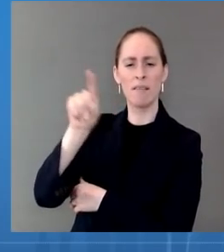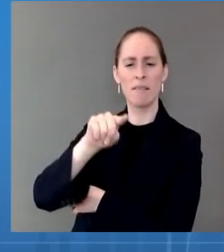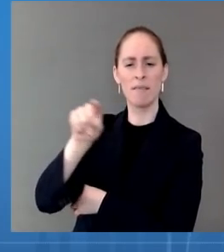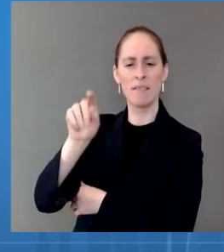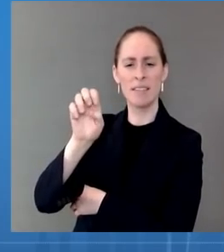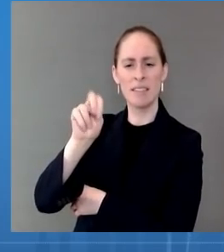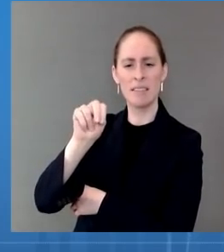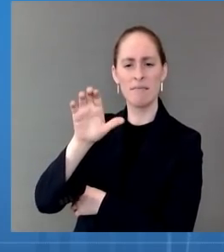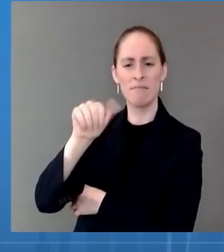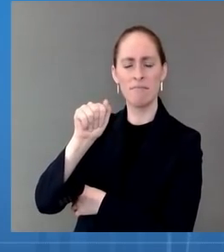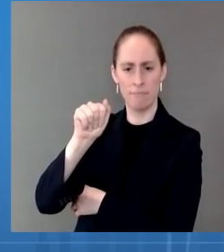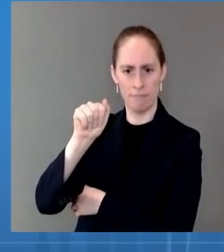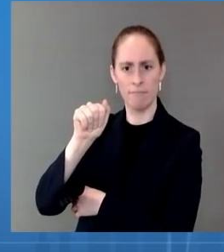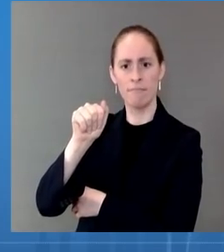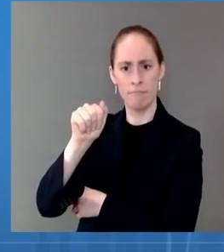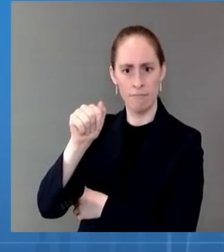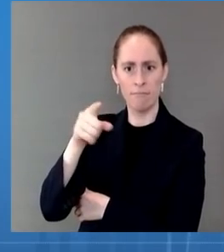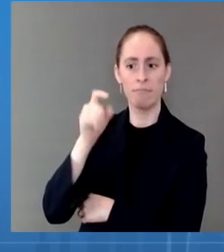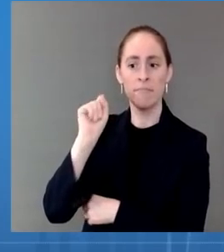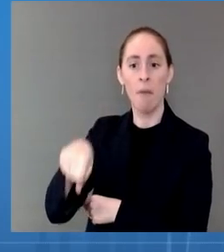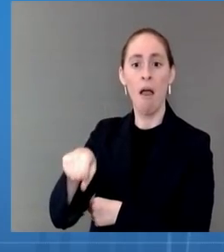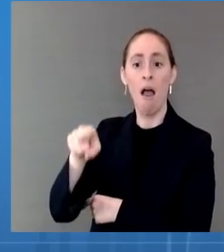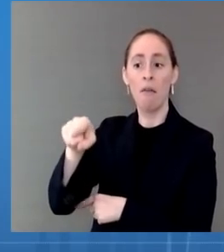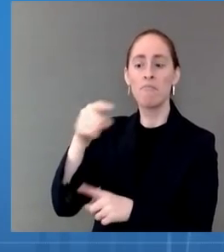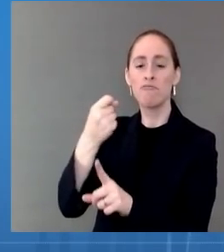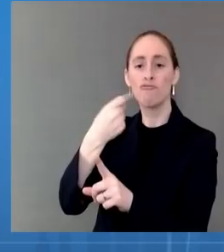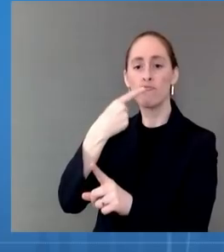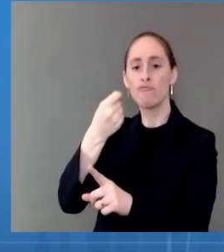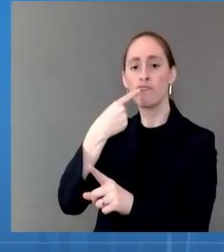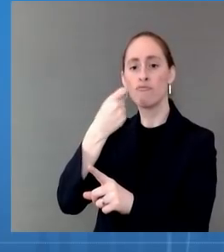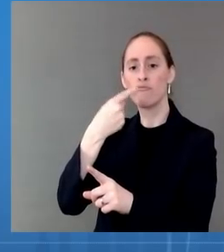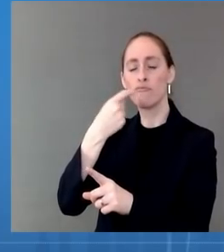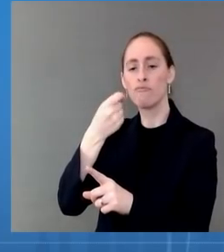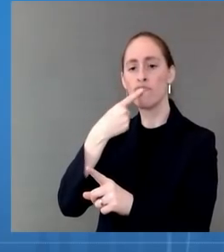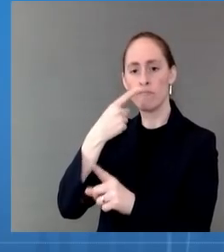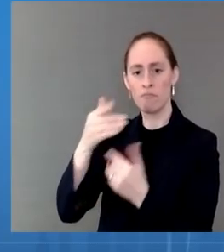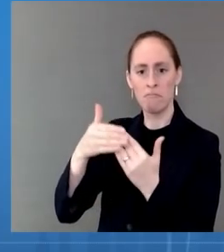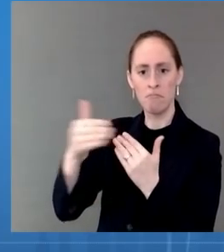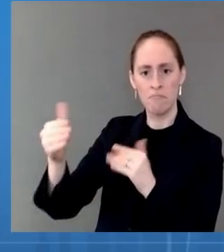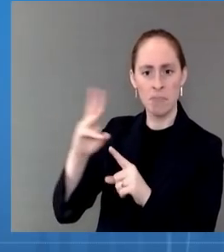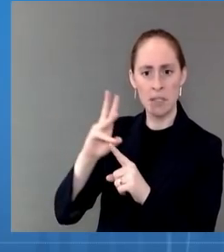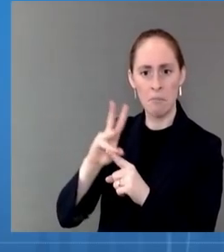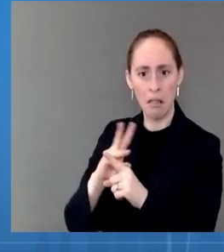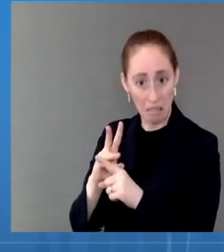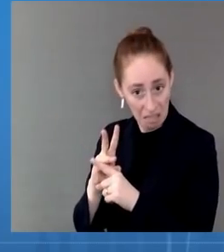is the idea that it would be a substitute for a vaccine or for people who aren't willing to get one?